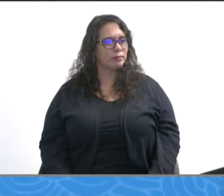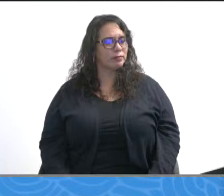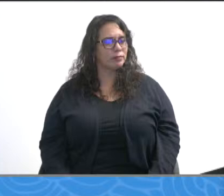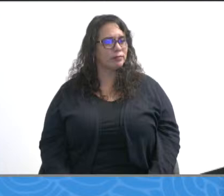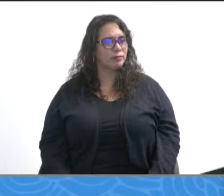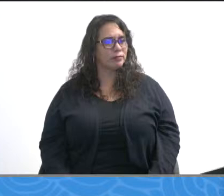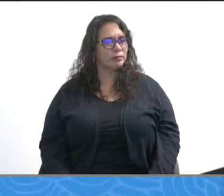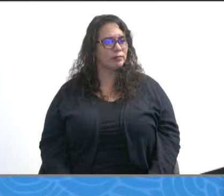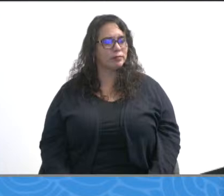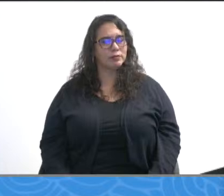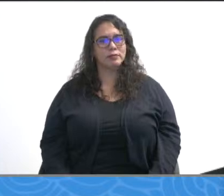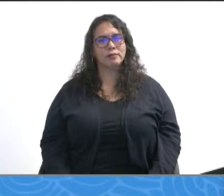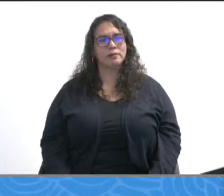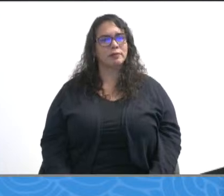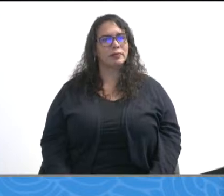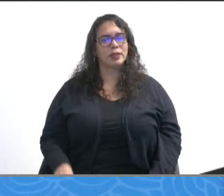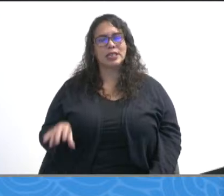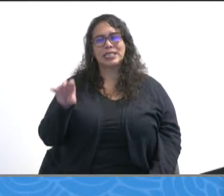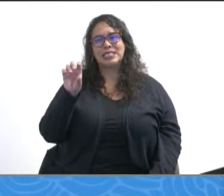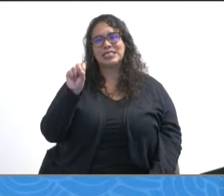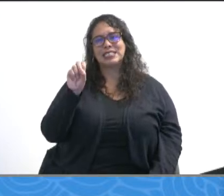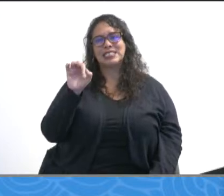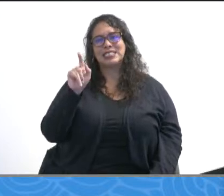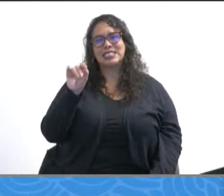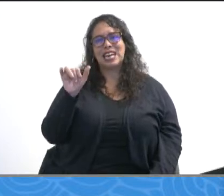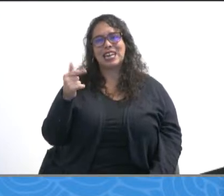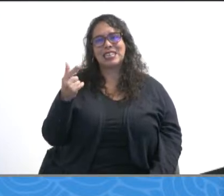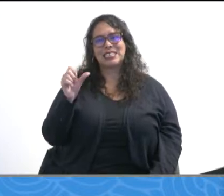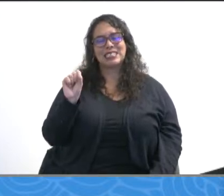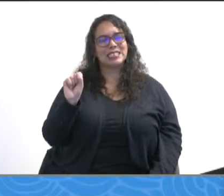So you can go ahead and select here, and you can go ahead,